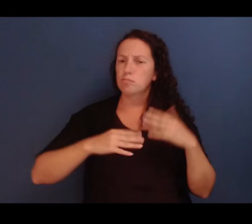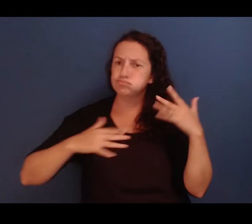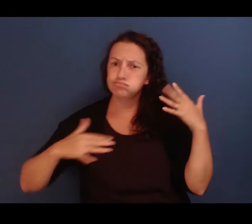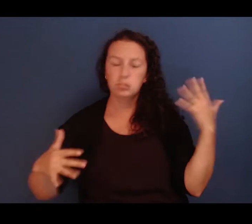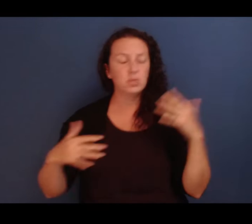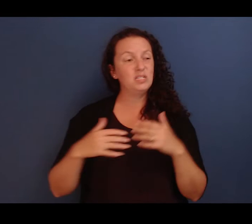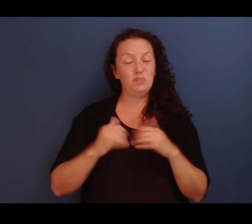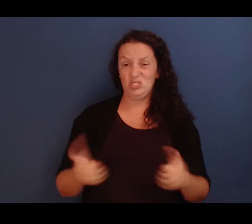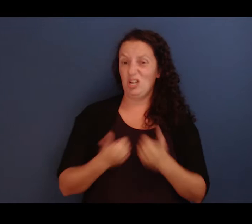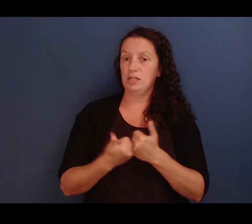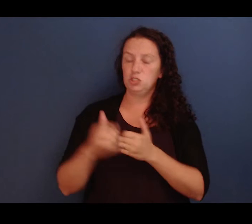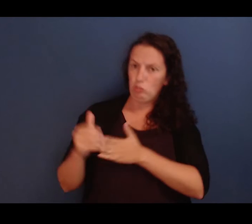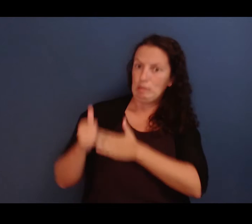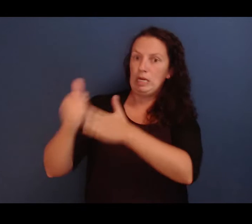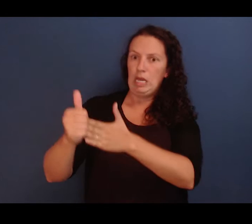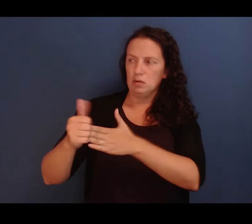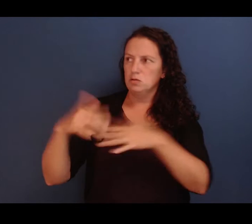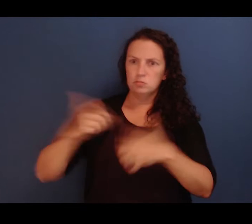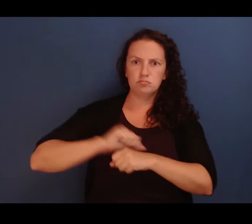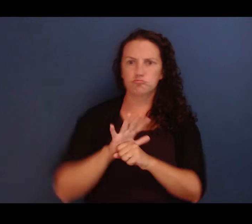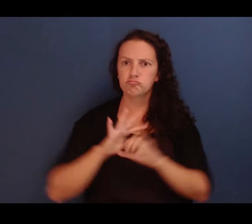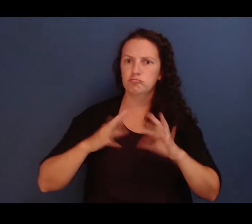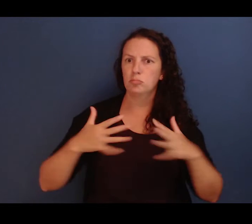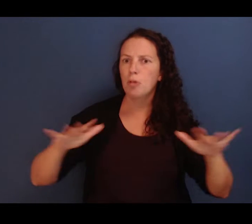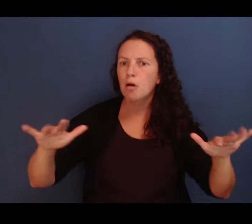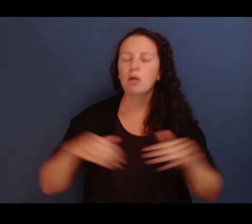to lead this past year and a half. Mark not only helped to author the Pathways